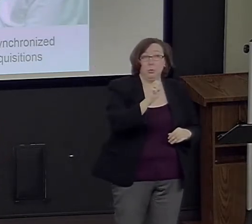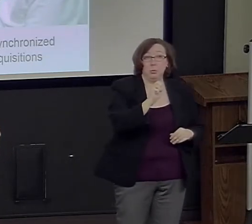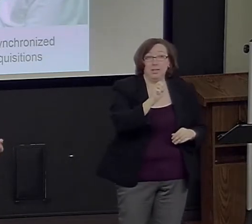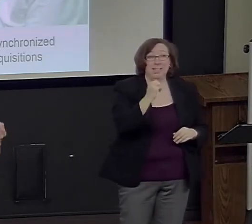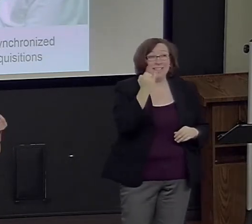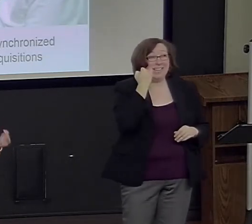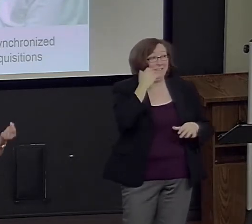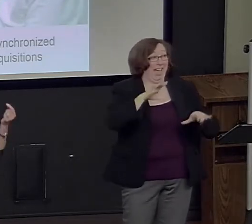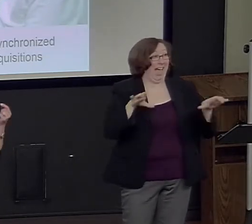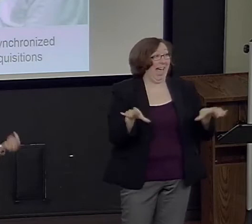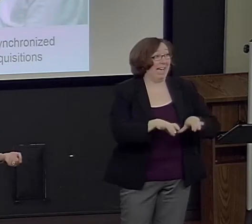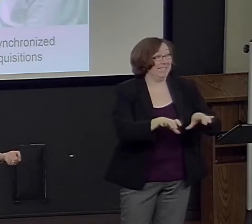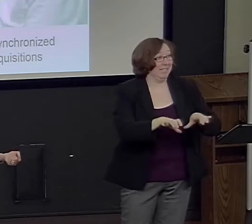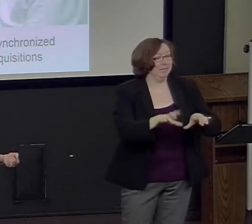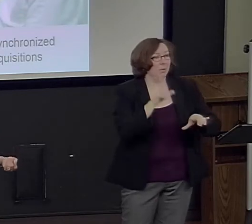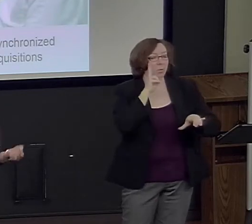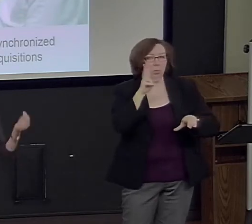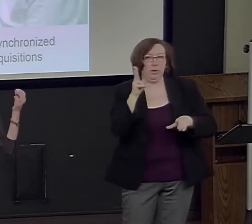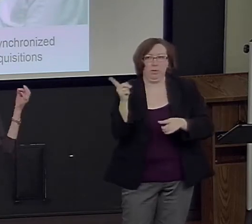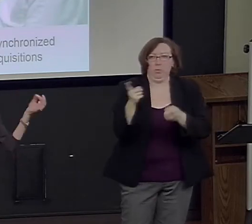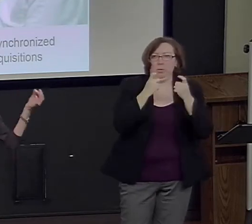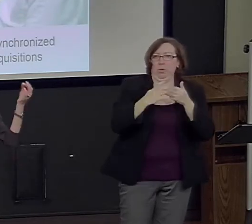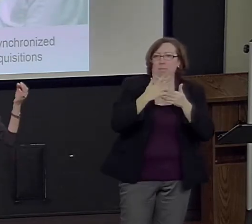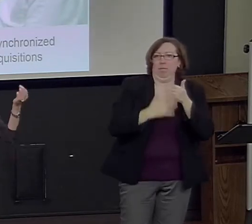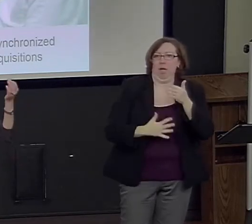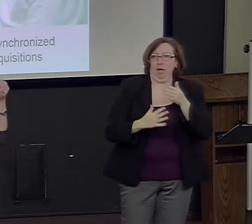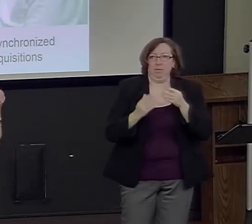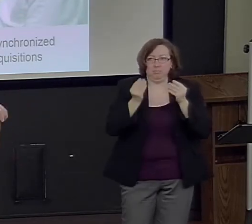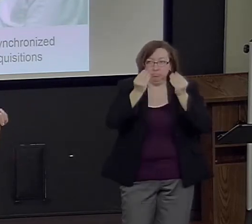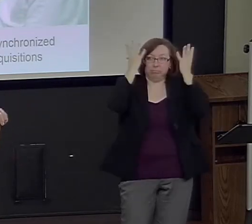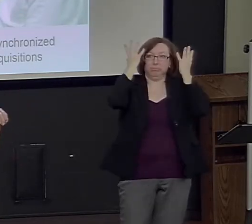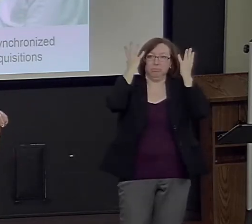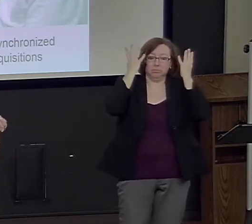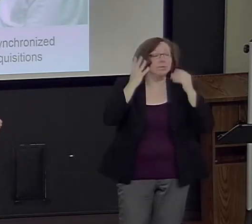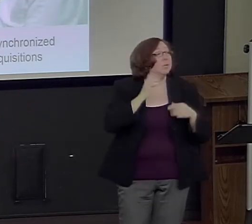It's just that simple. When parts of the brain are working,